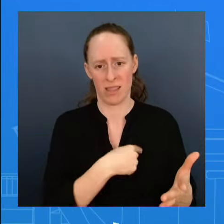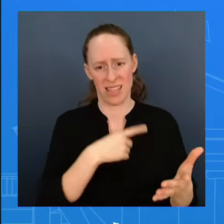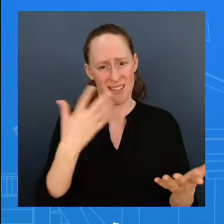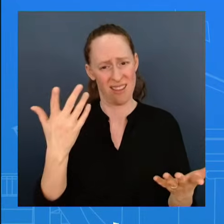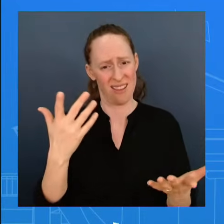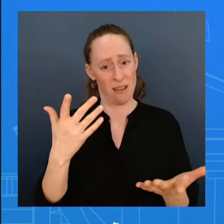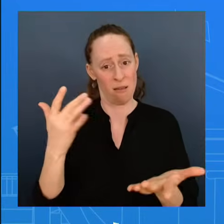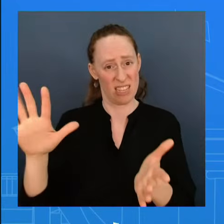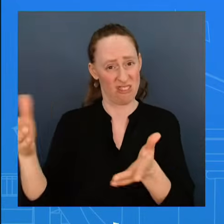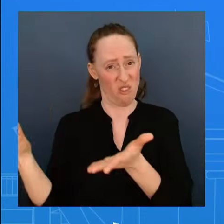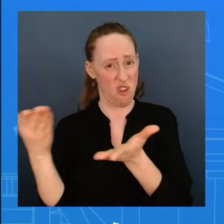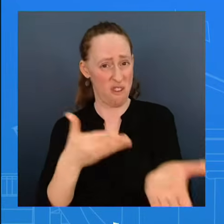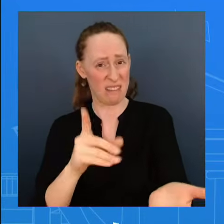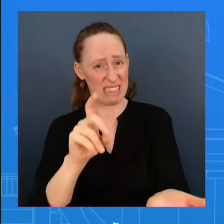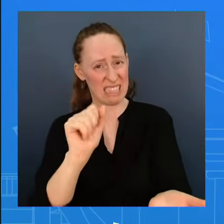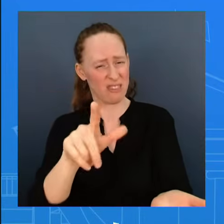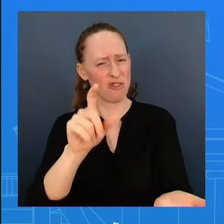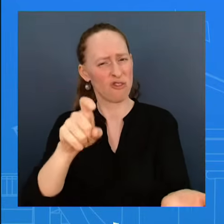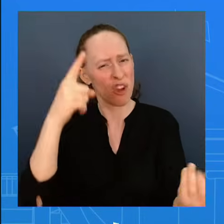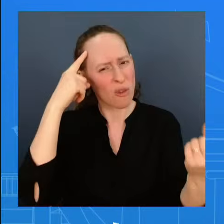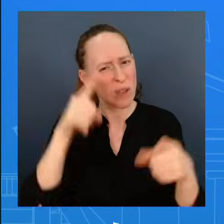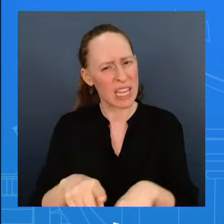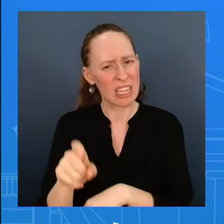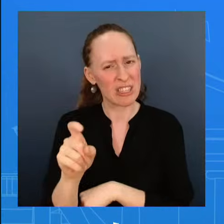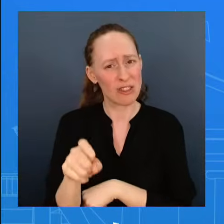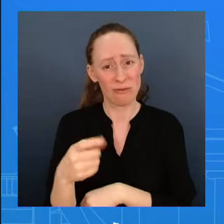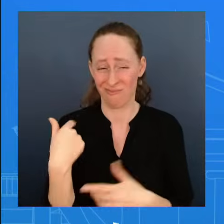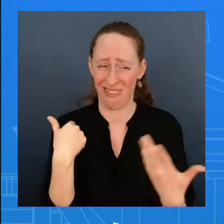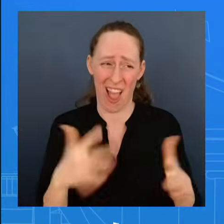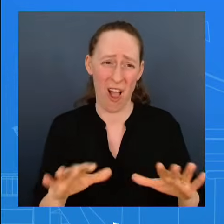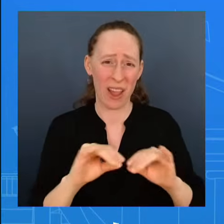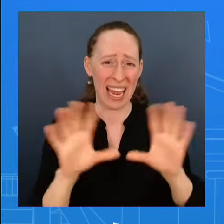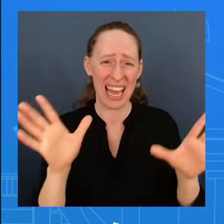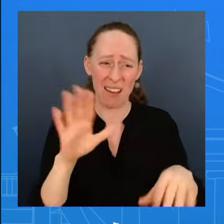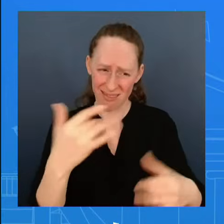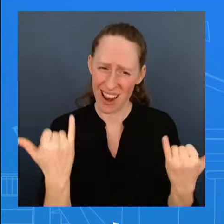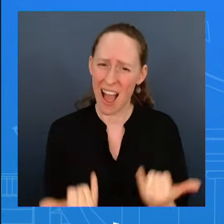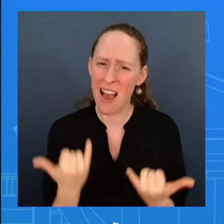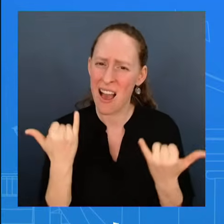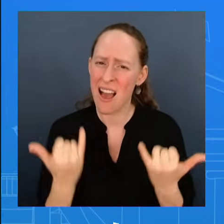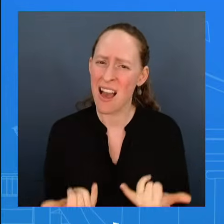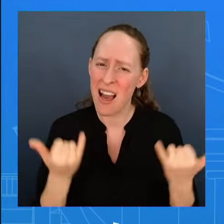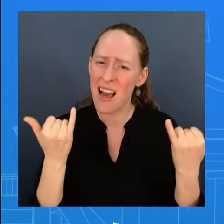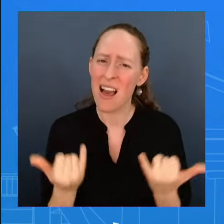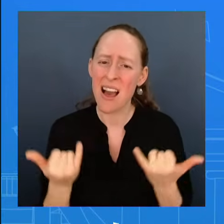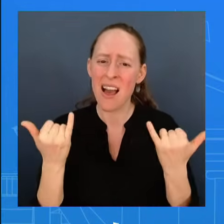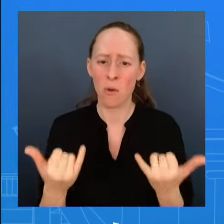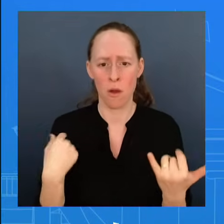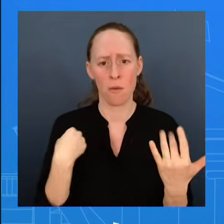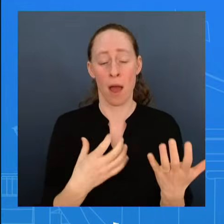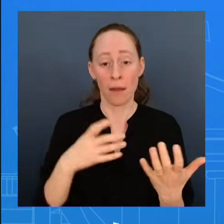and have made that clear to our partners in the region. As you just stated, Secretary Blinken is in the region meeting with our --